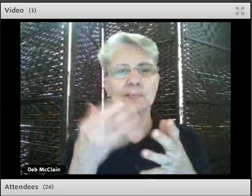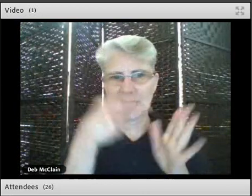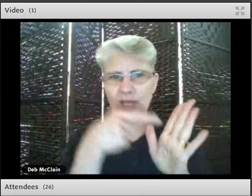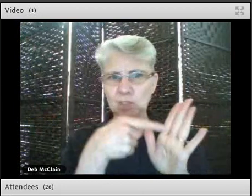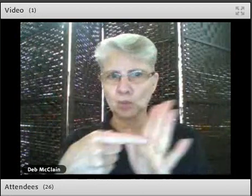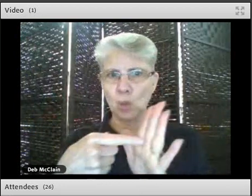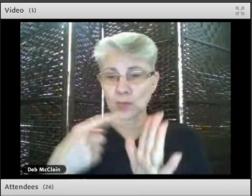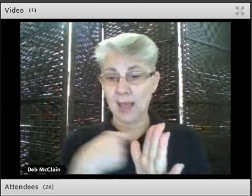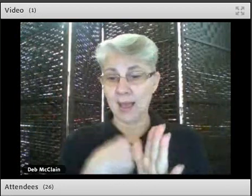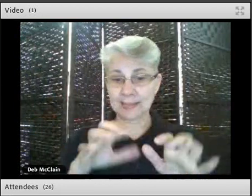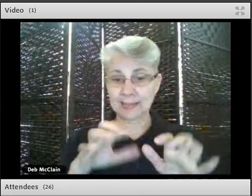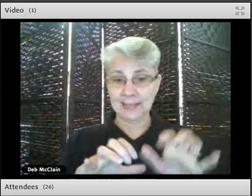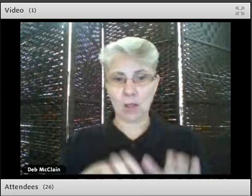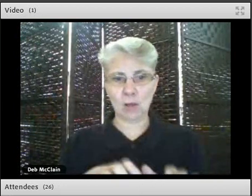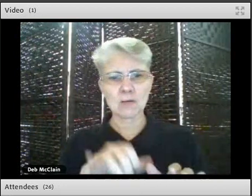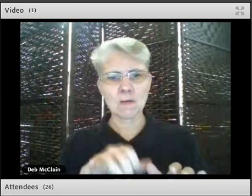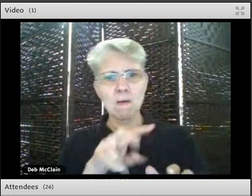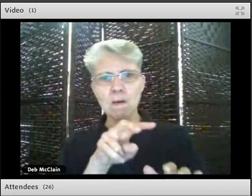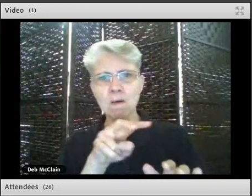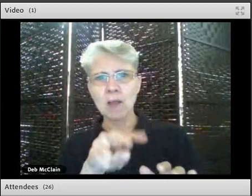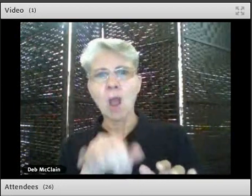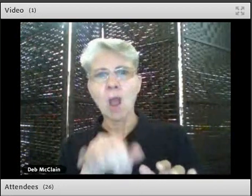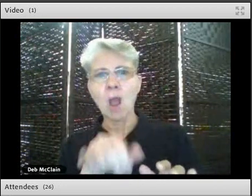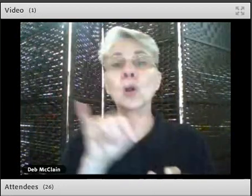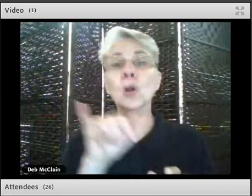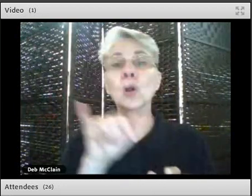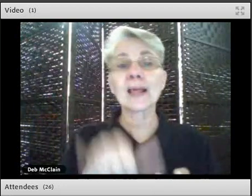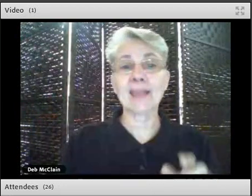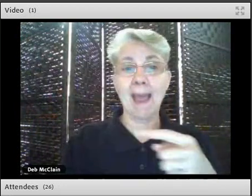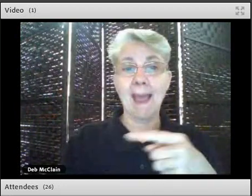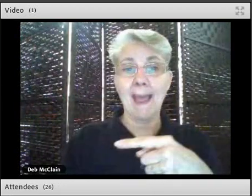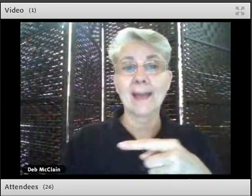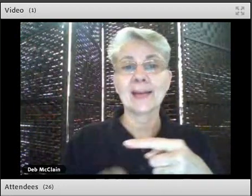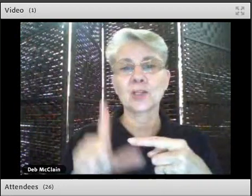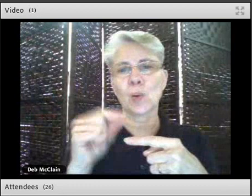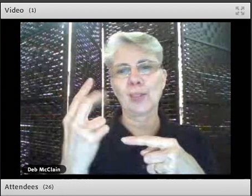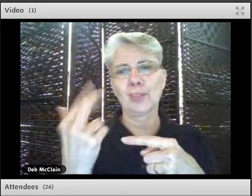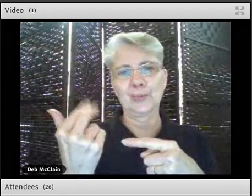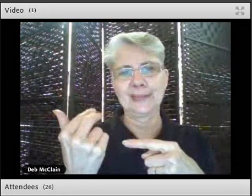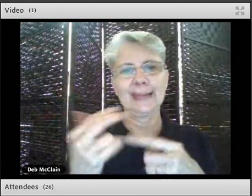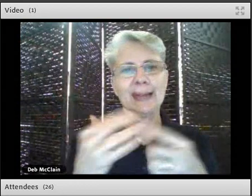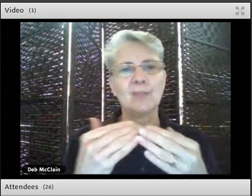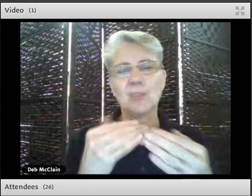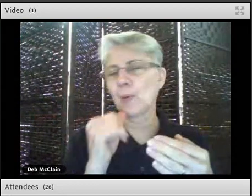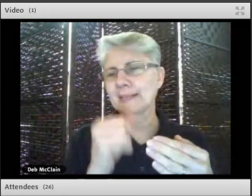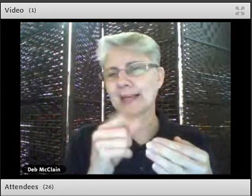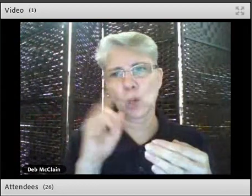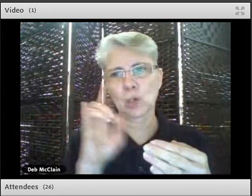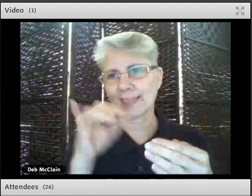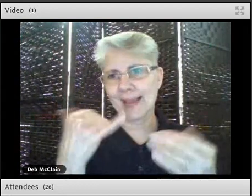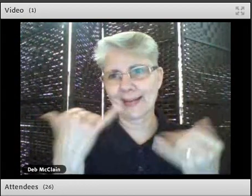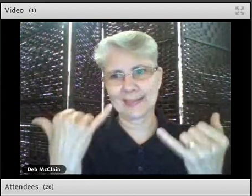So, things will change over time, and that's why that date viewed is so important.